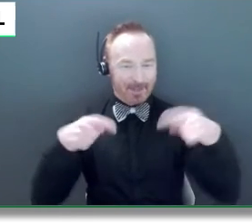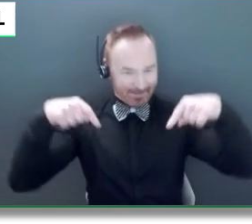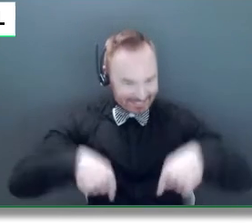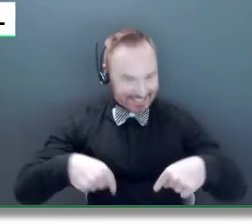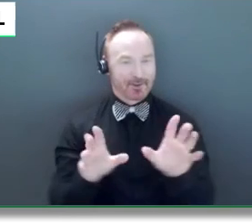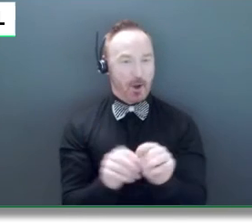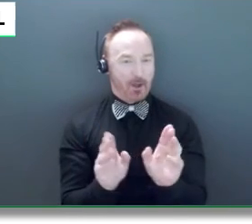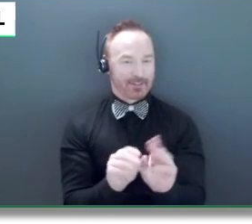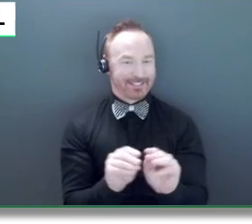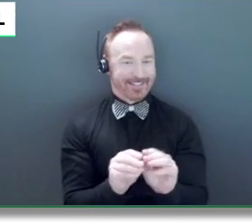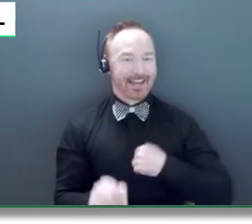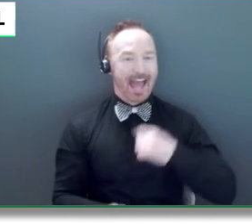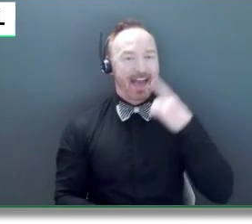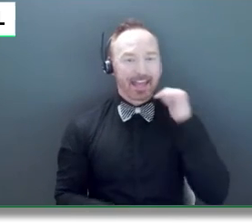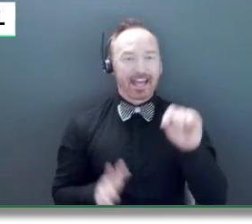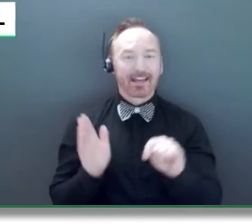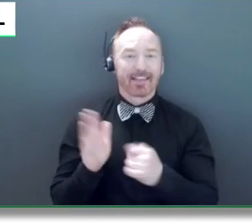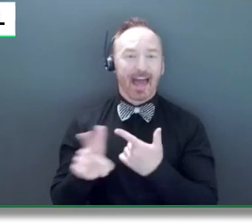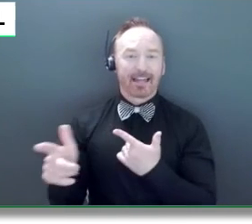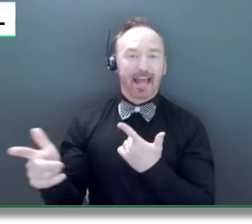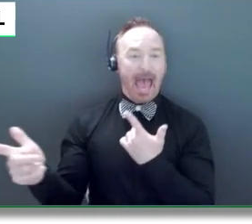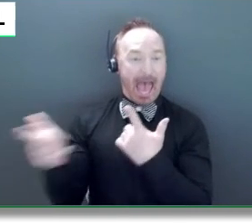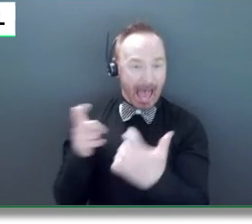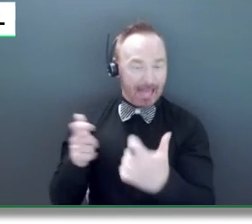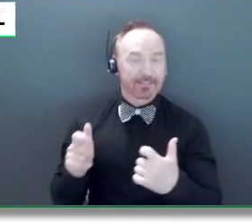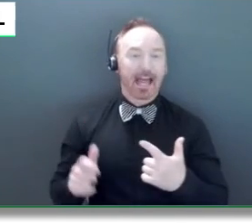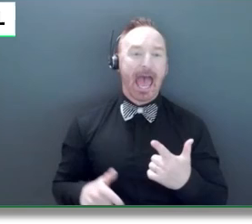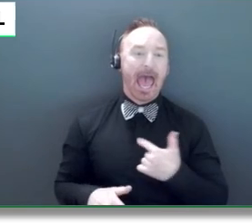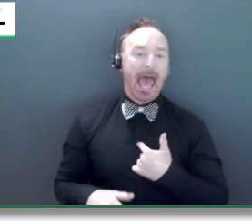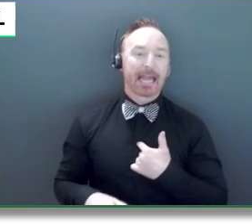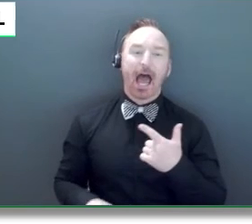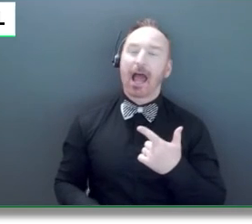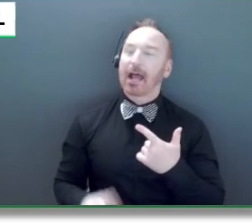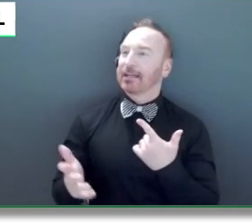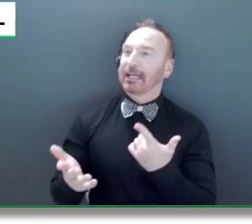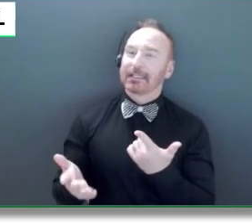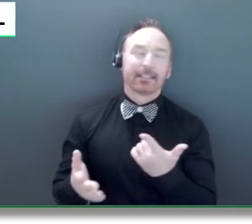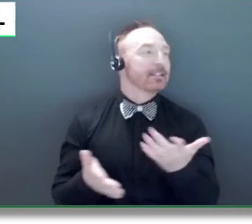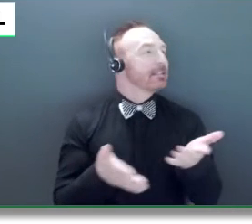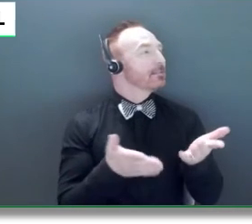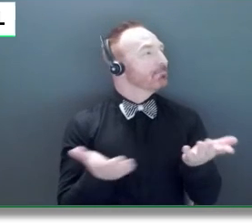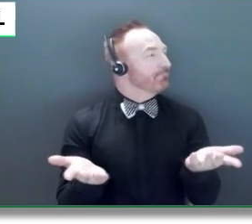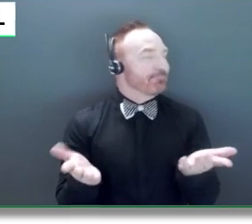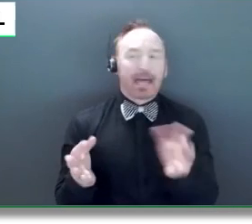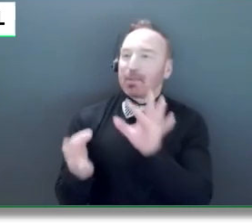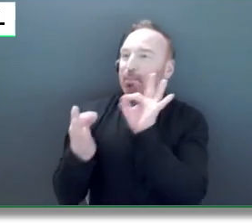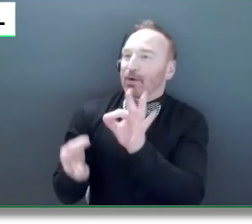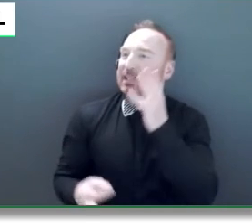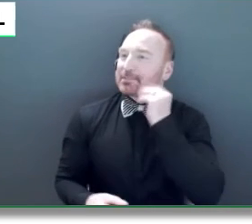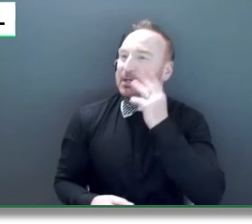lots of examples of the perfect experience due to the application and learnings that